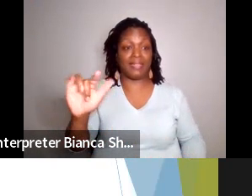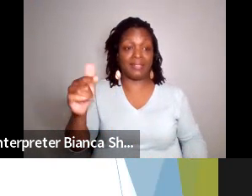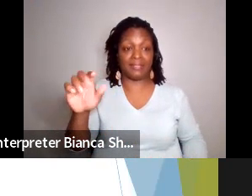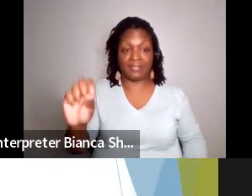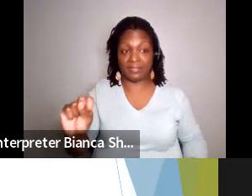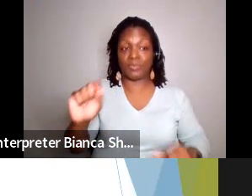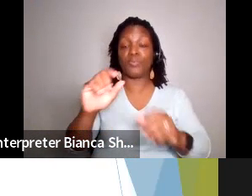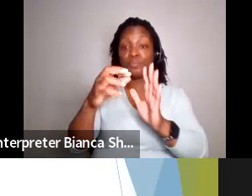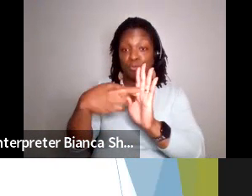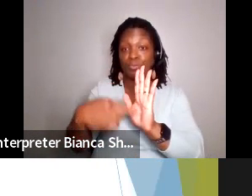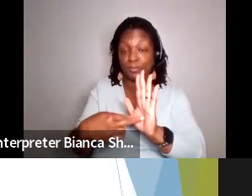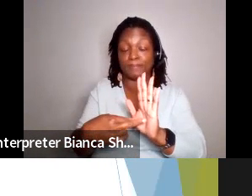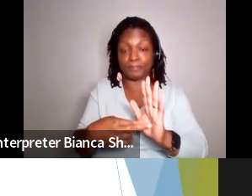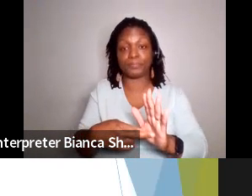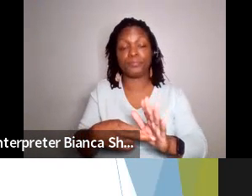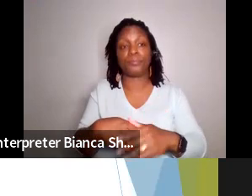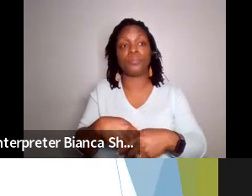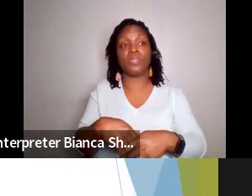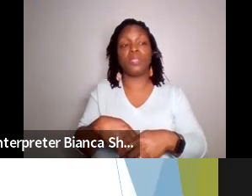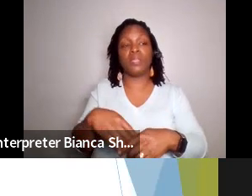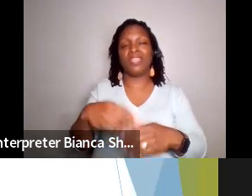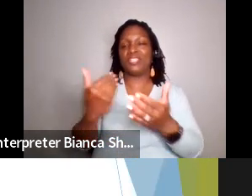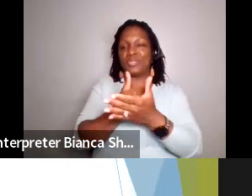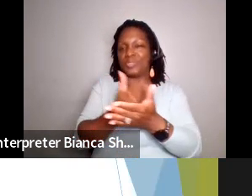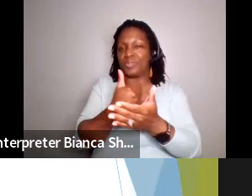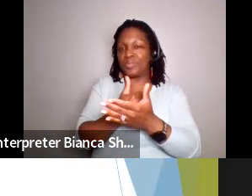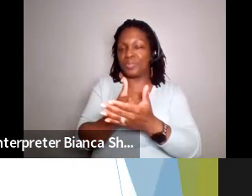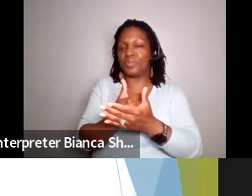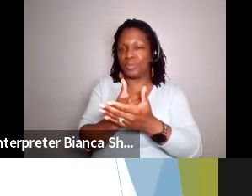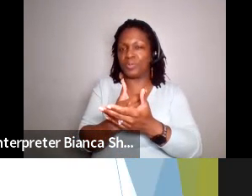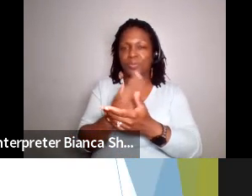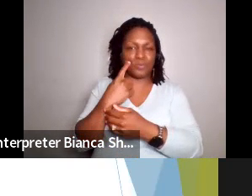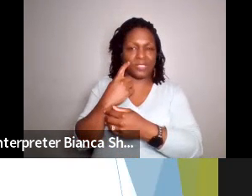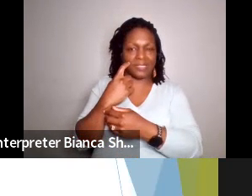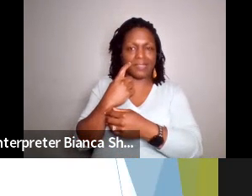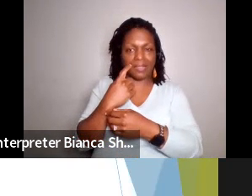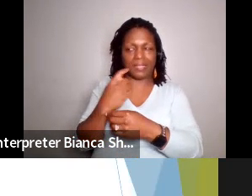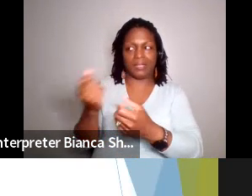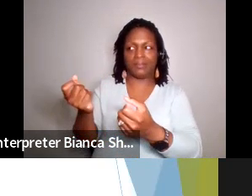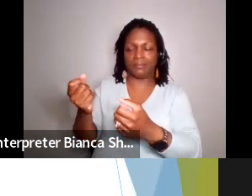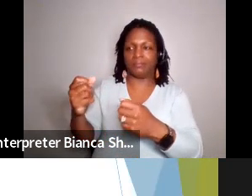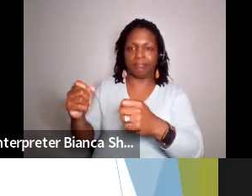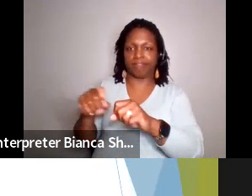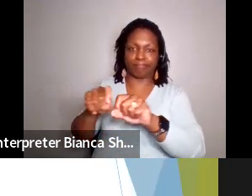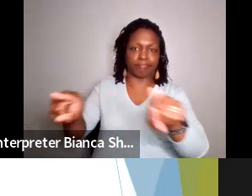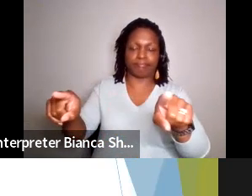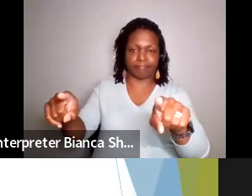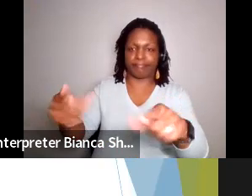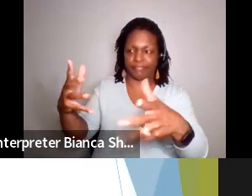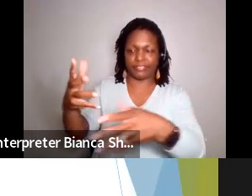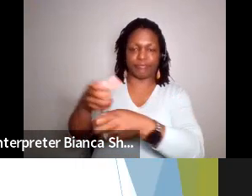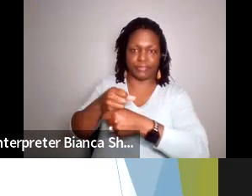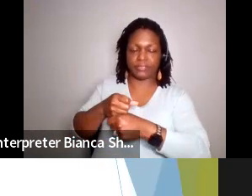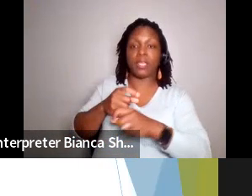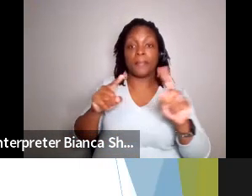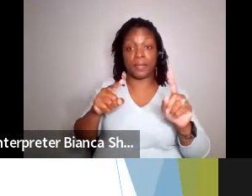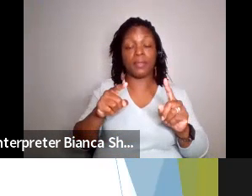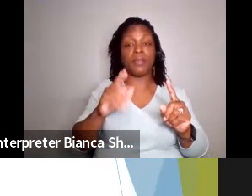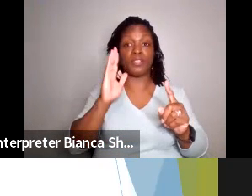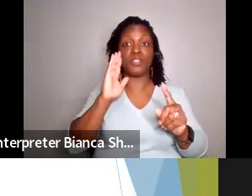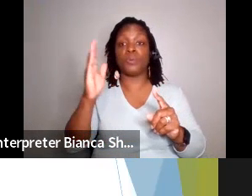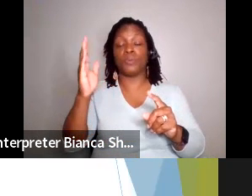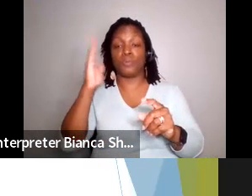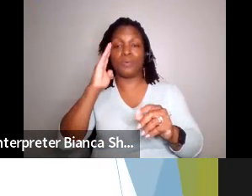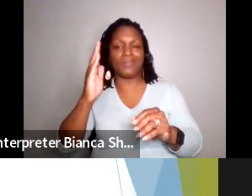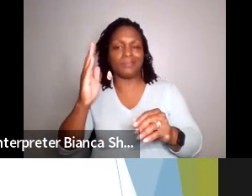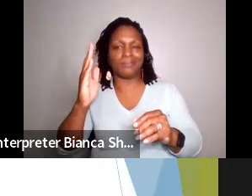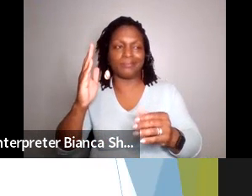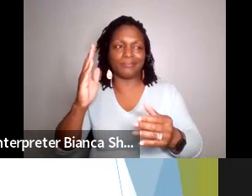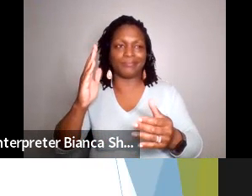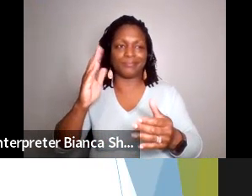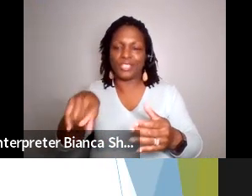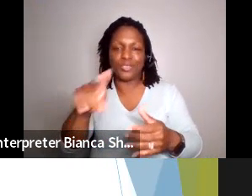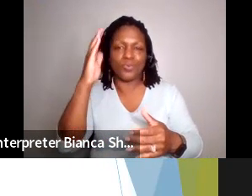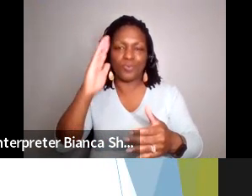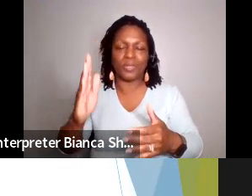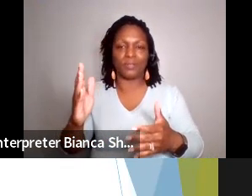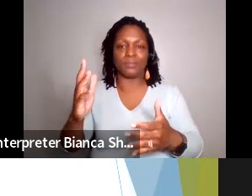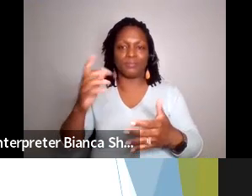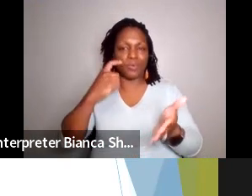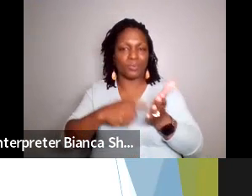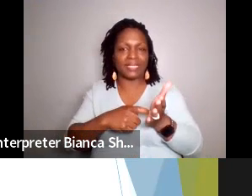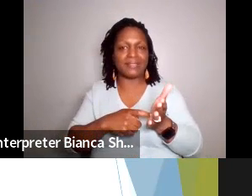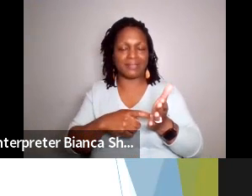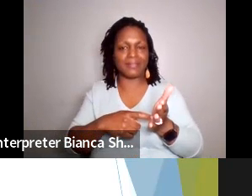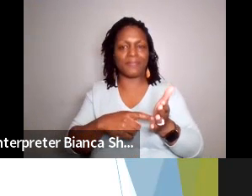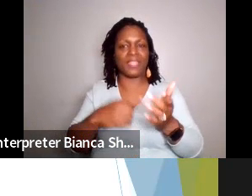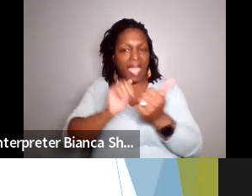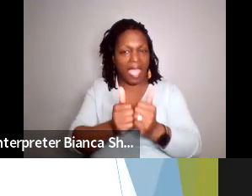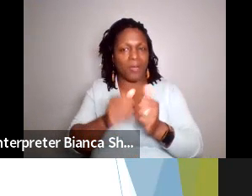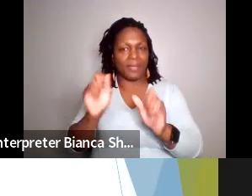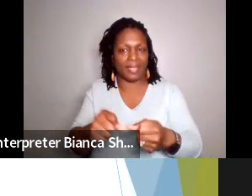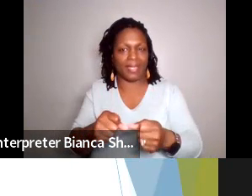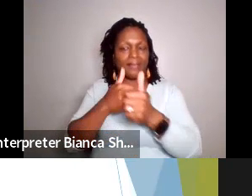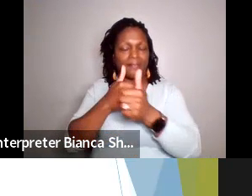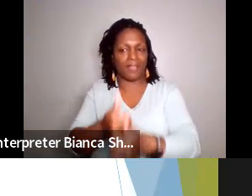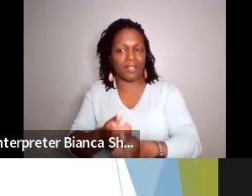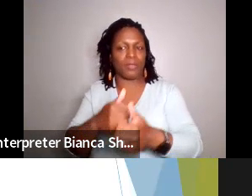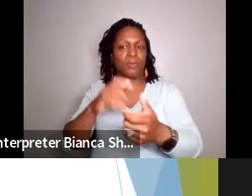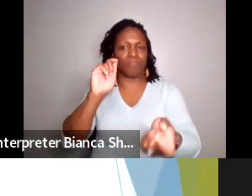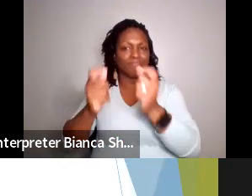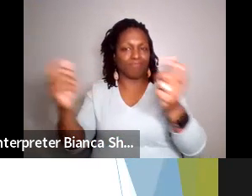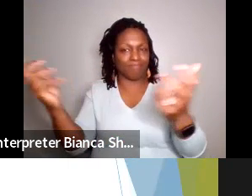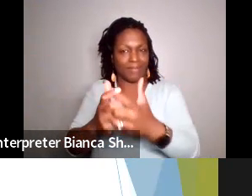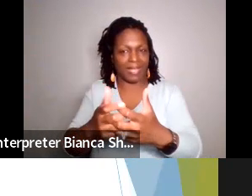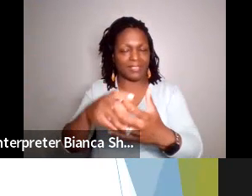There are some some new pieces of information that have recently come out, but we will be doing a lot of work, and you will be hearing a lot coming from our office talking about getting people into compliance with the settings role evaluating the where